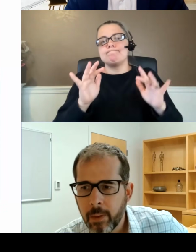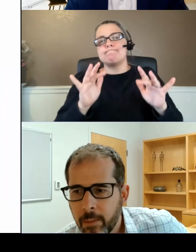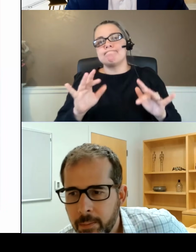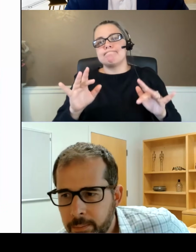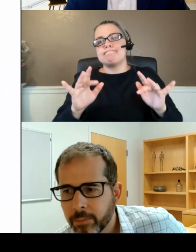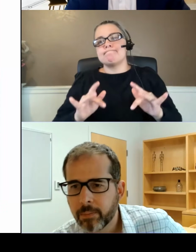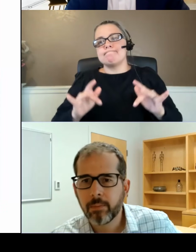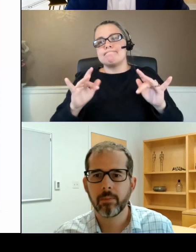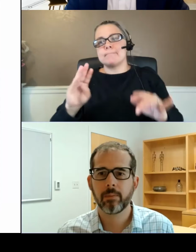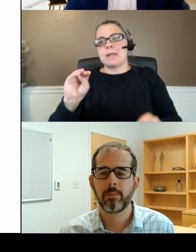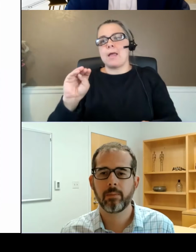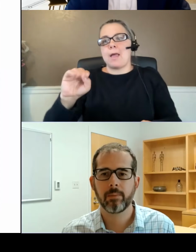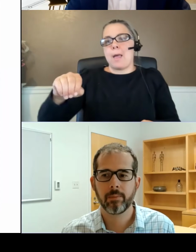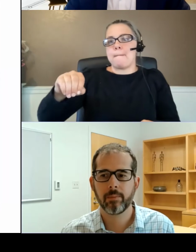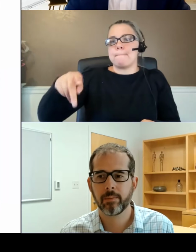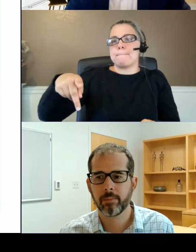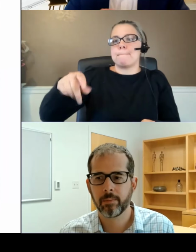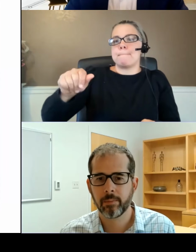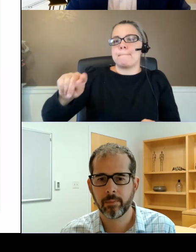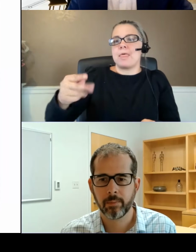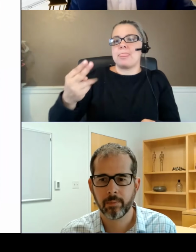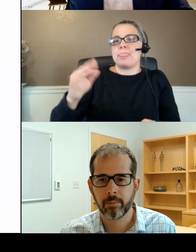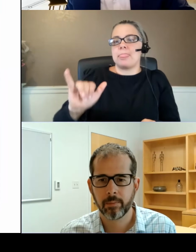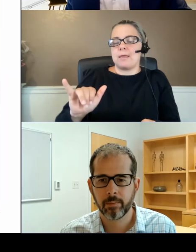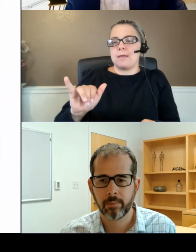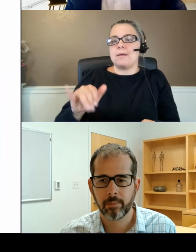And what a committee can do is bring together all these folks who, man I've been hitting my head